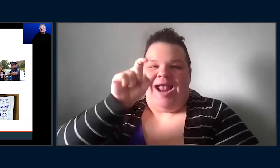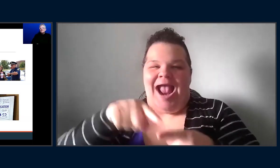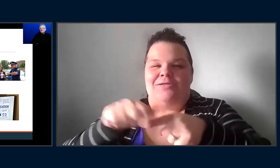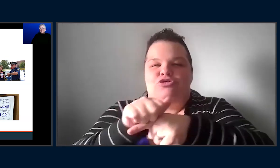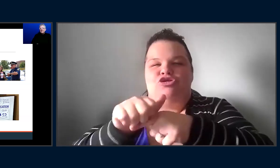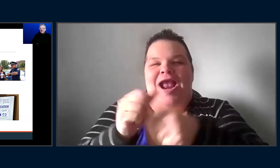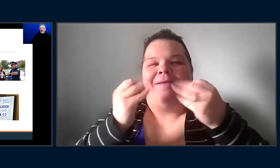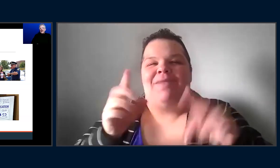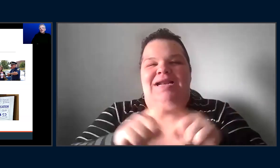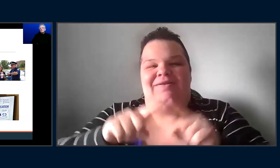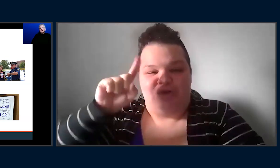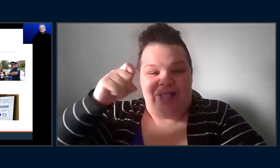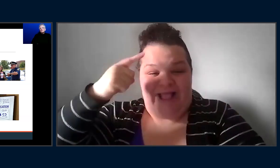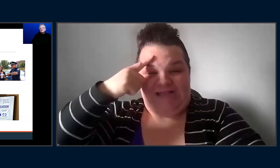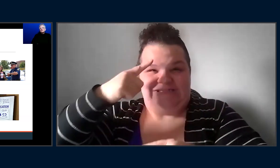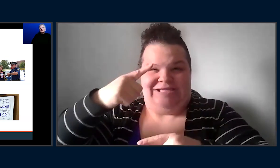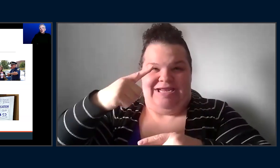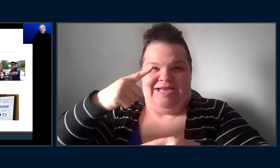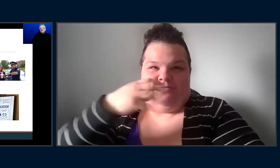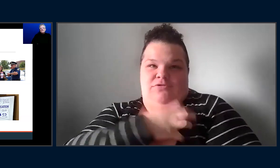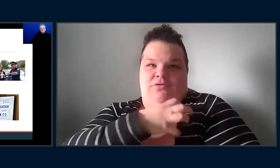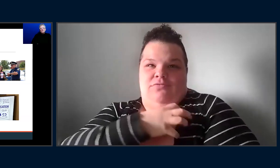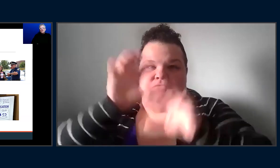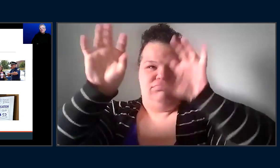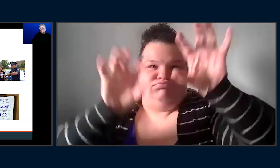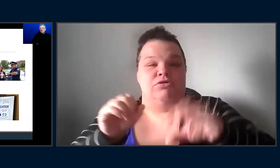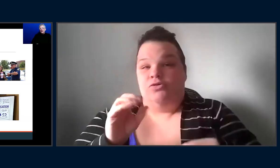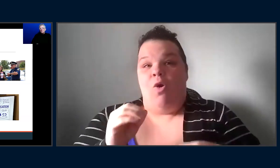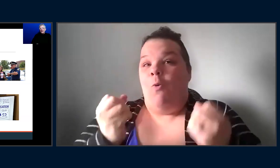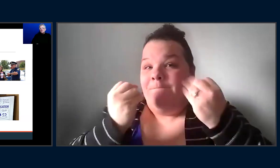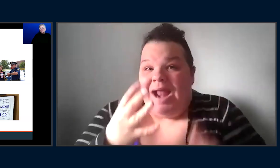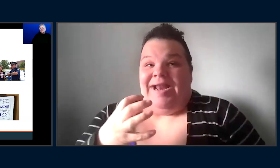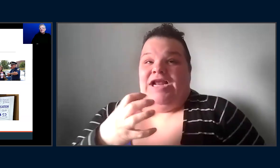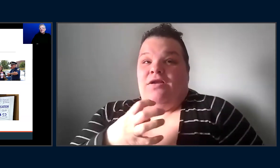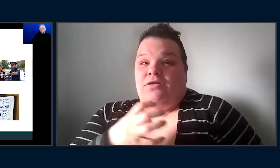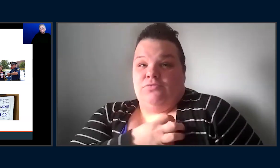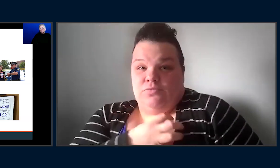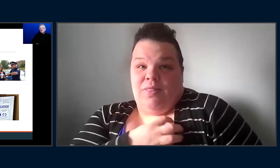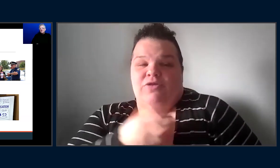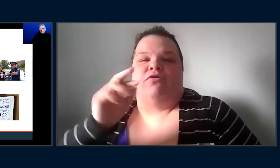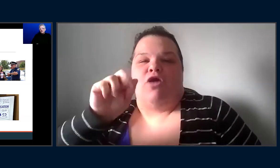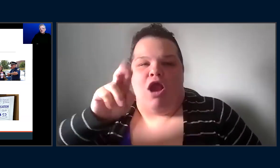This legislation was passed in 2017, and we had to train so many different government agencies,